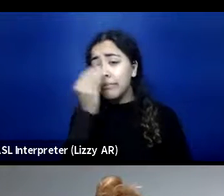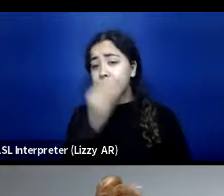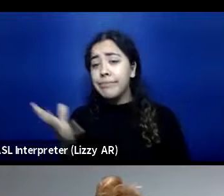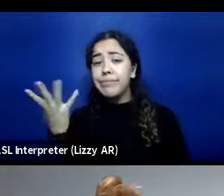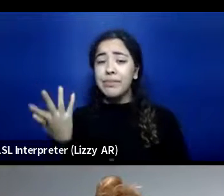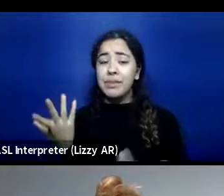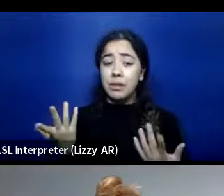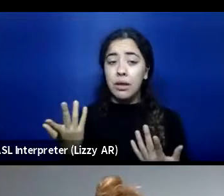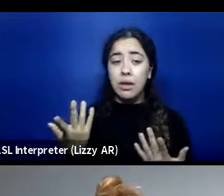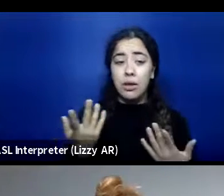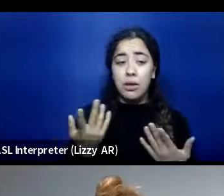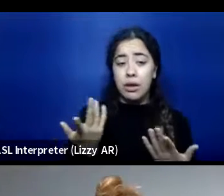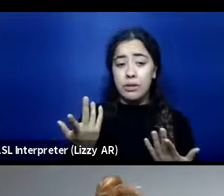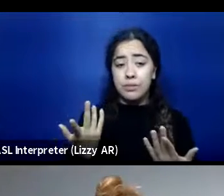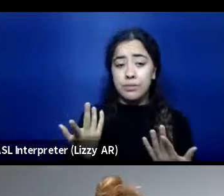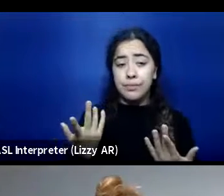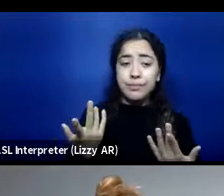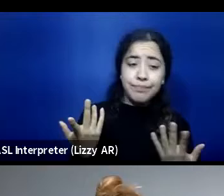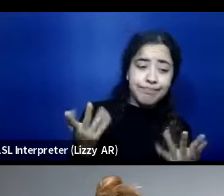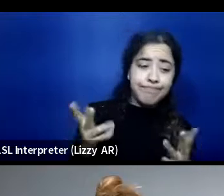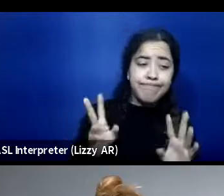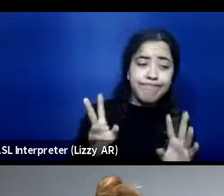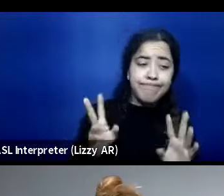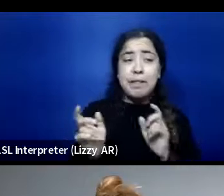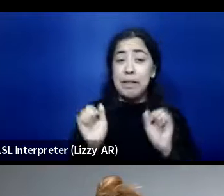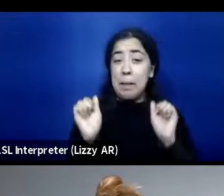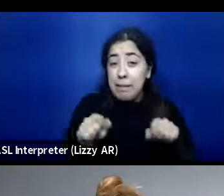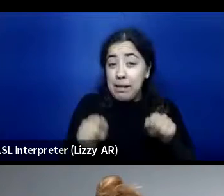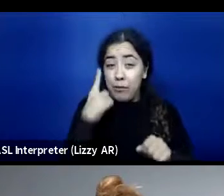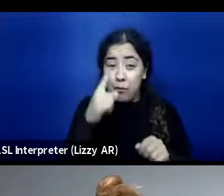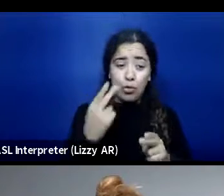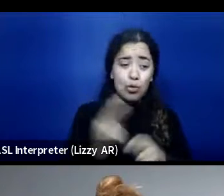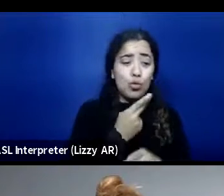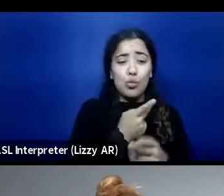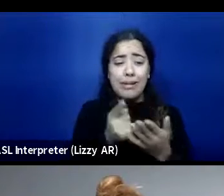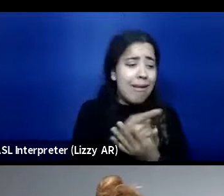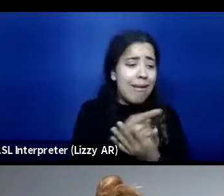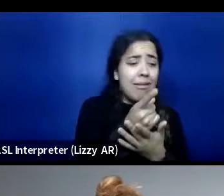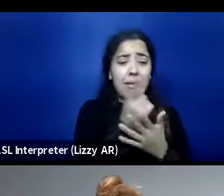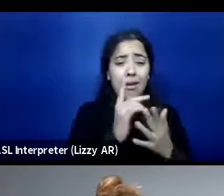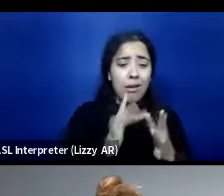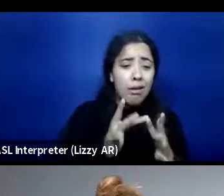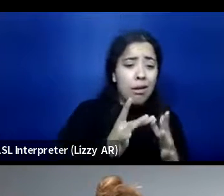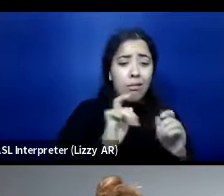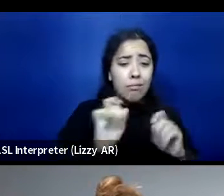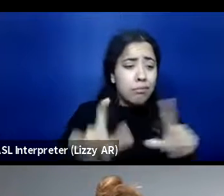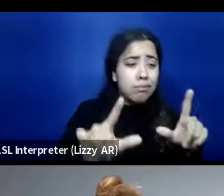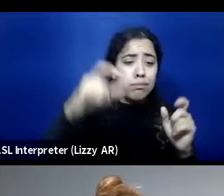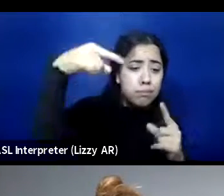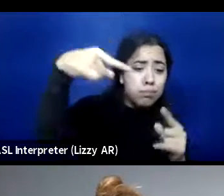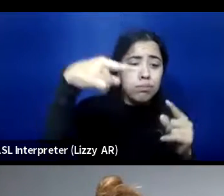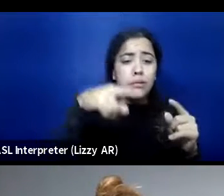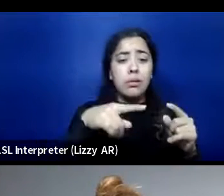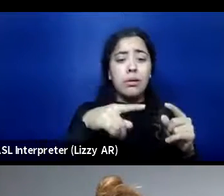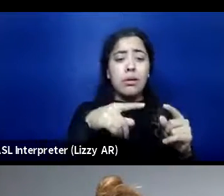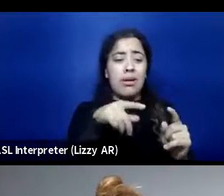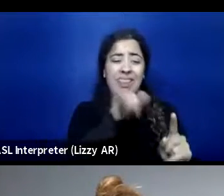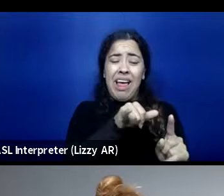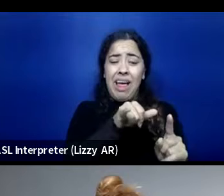that is producing web pages and applications based on web pages to